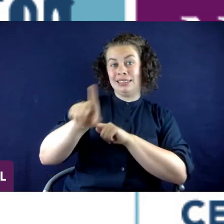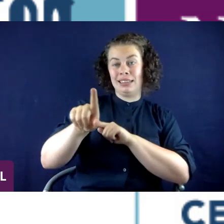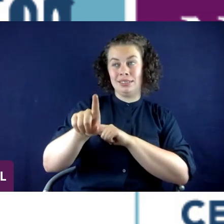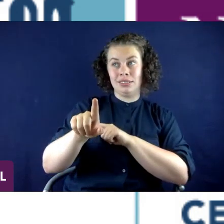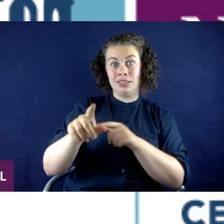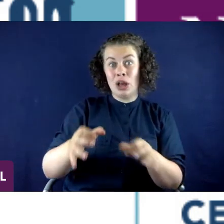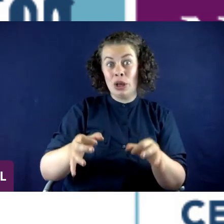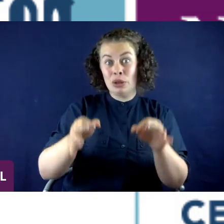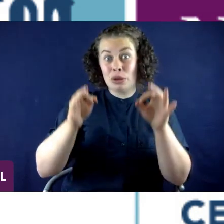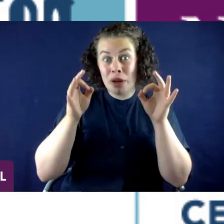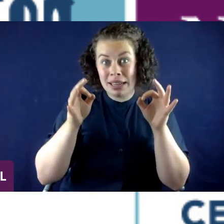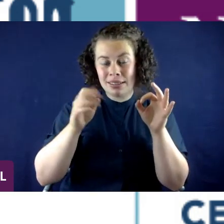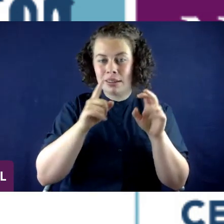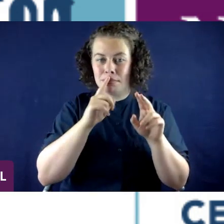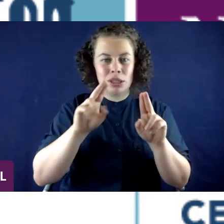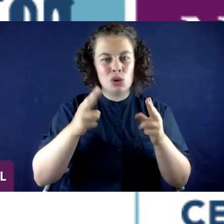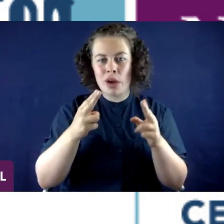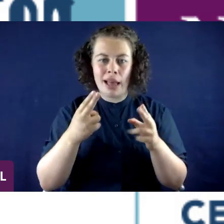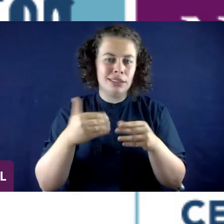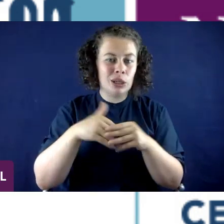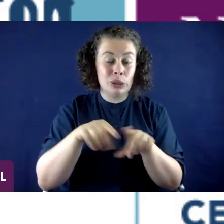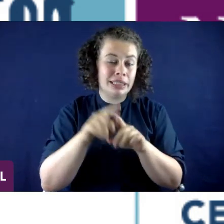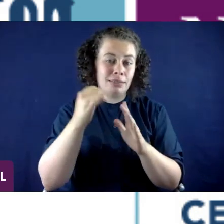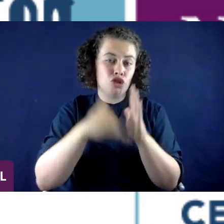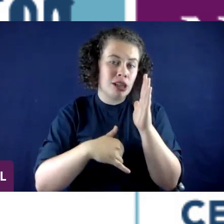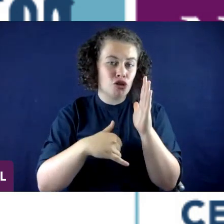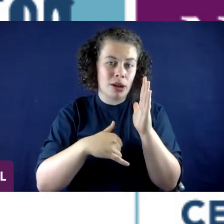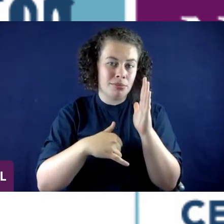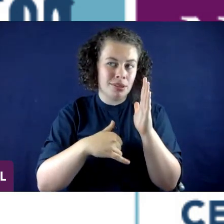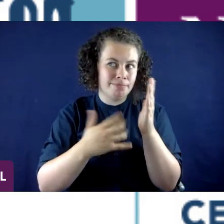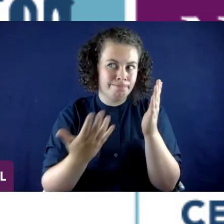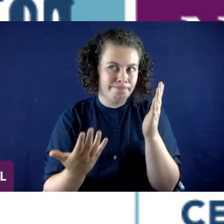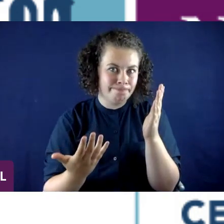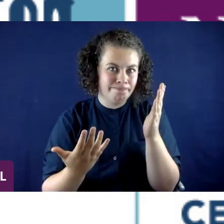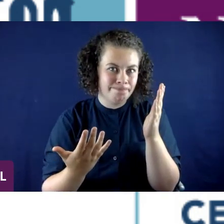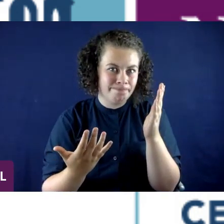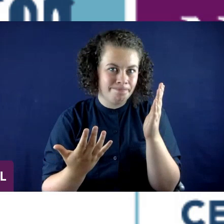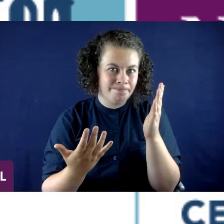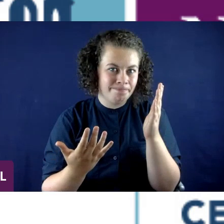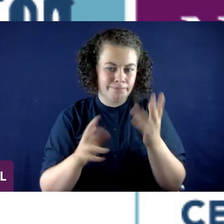twitter released a new feature, the ability to send audio voice notes. Great.